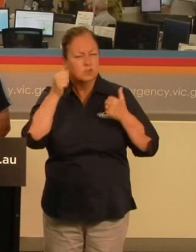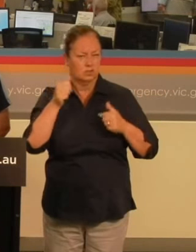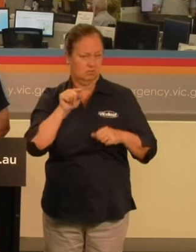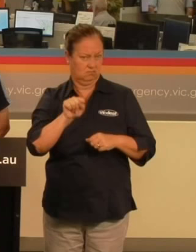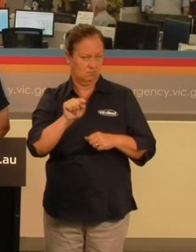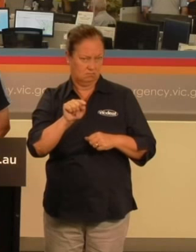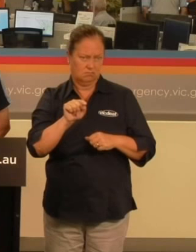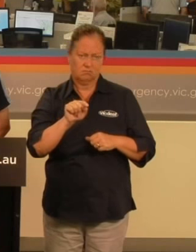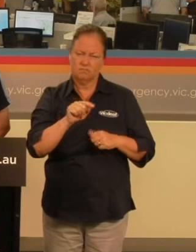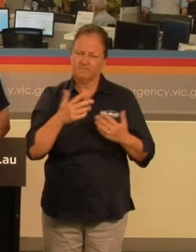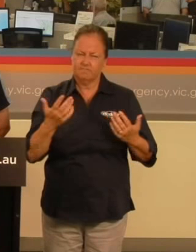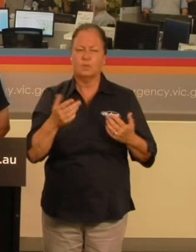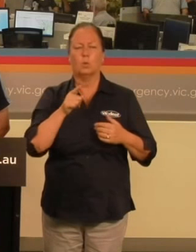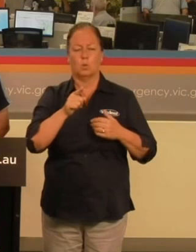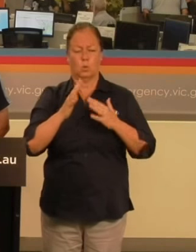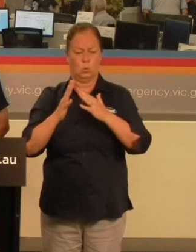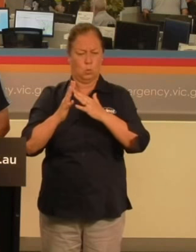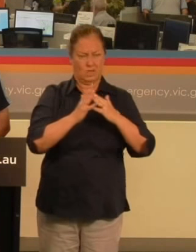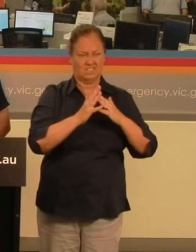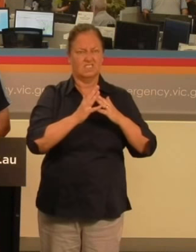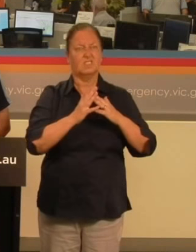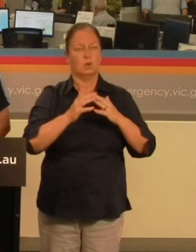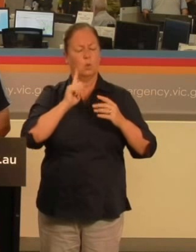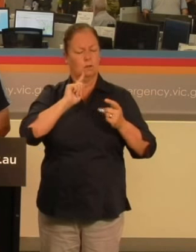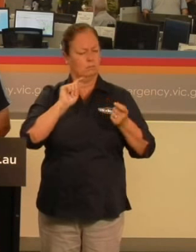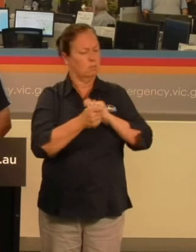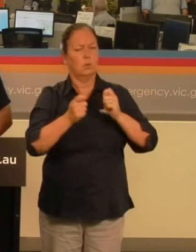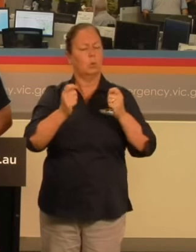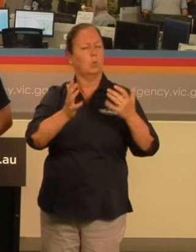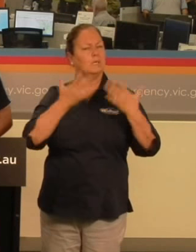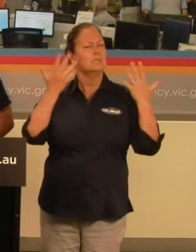a West Wesley wind chime so people need to beware this the winds will start